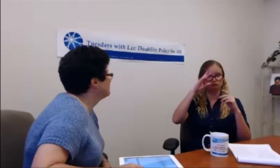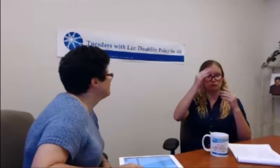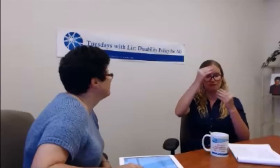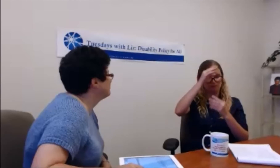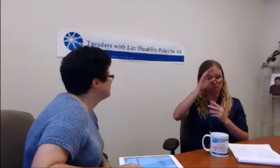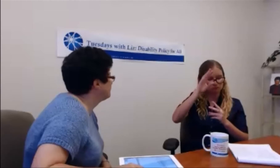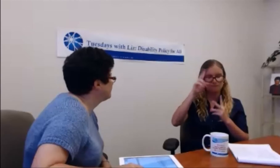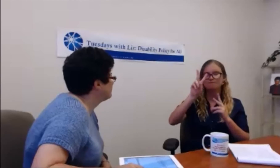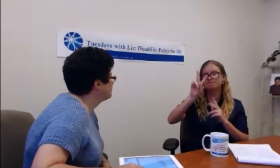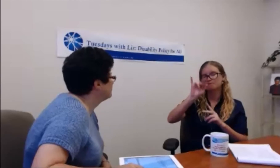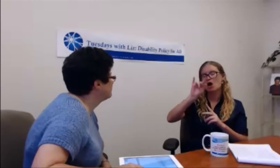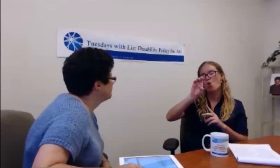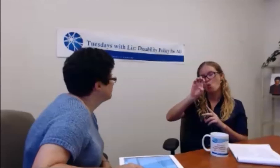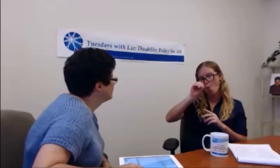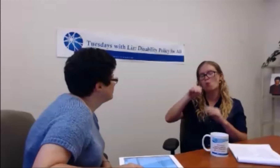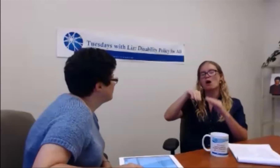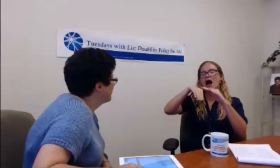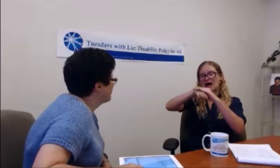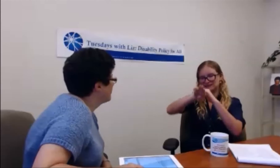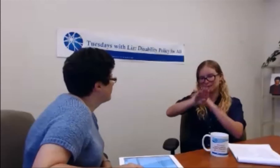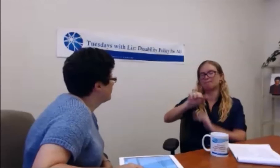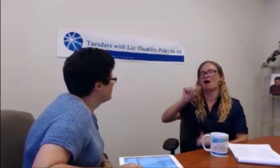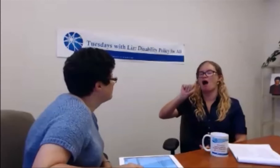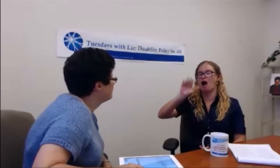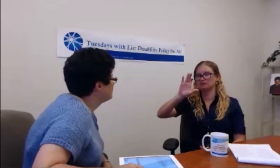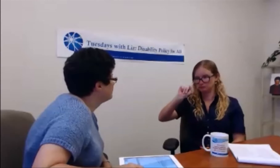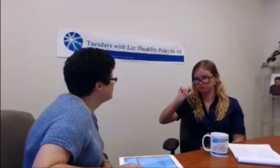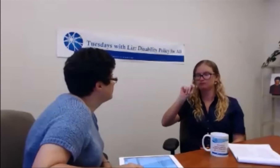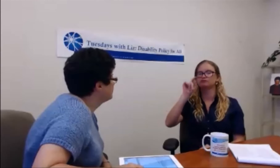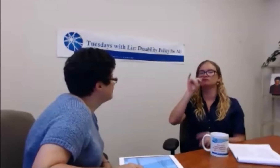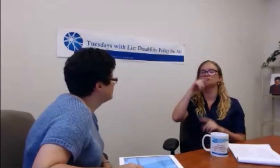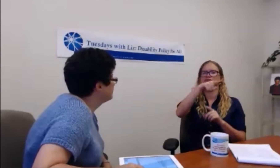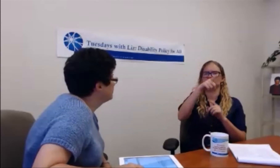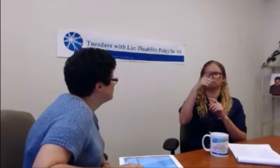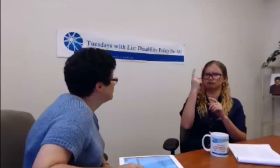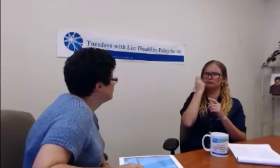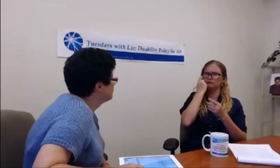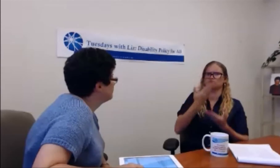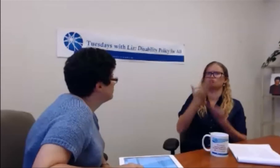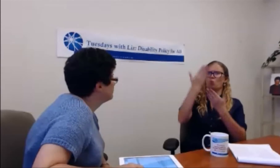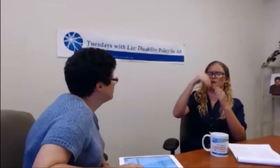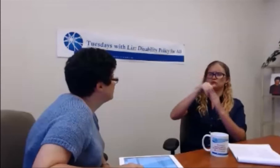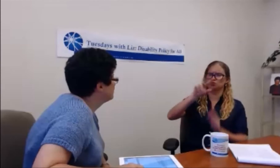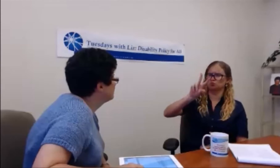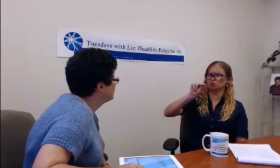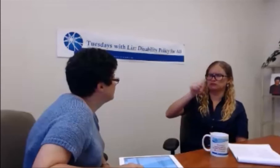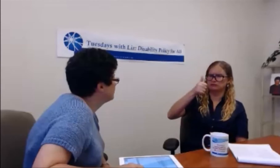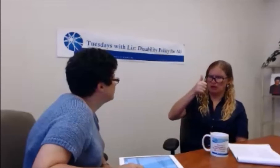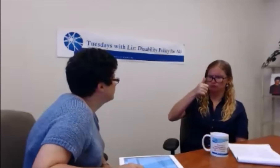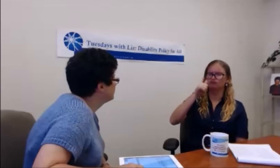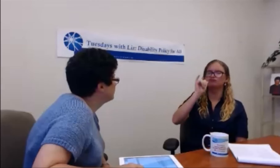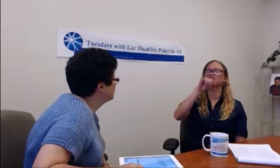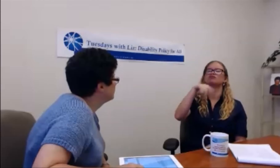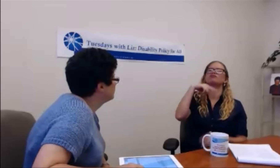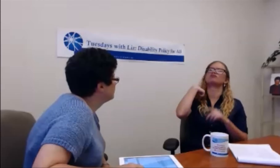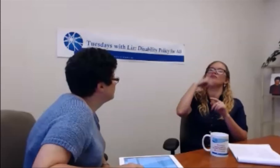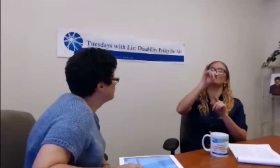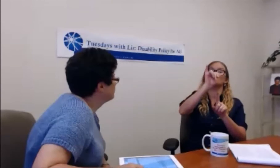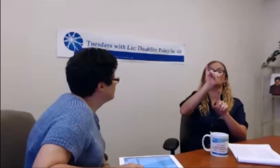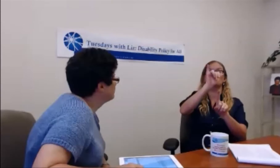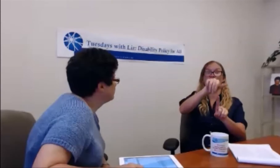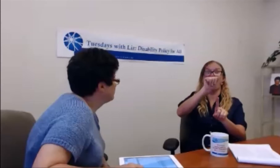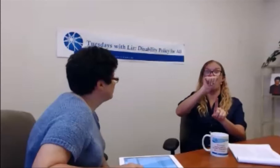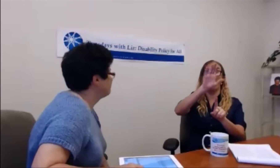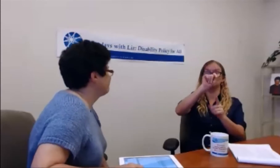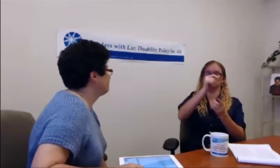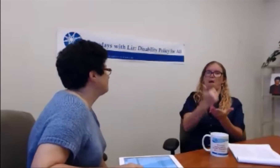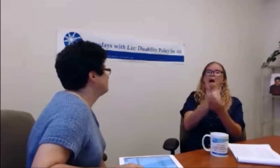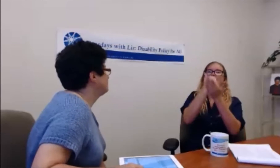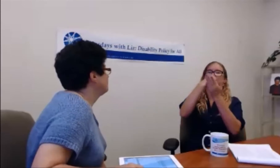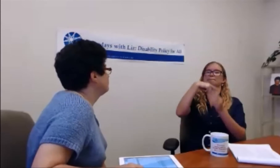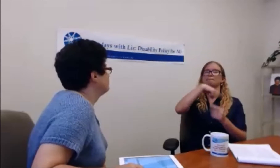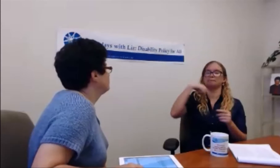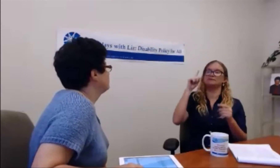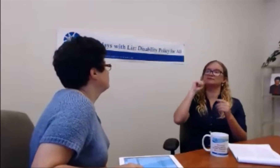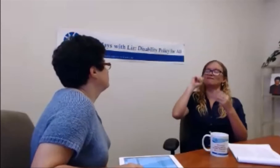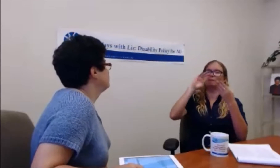Communication And Video Accessibility Act. That Act proposed in 2010 That act help us,